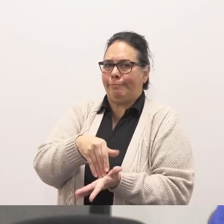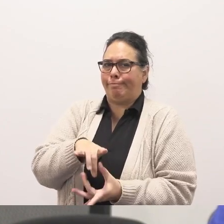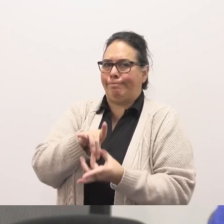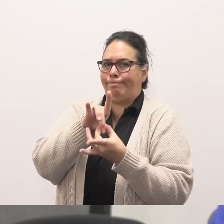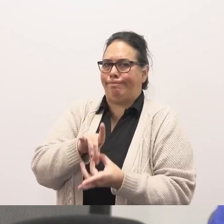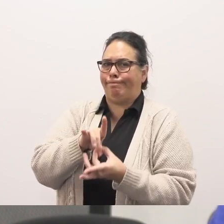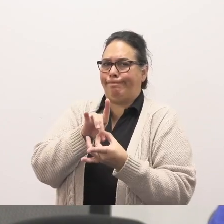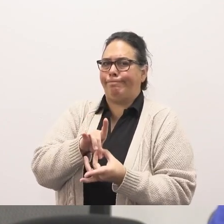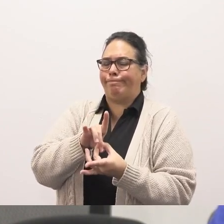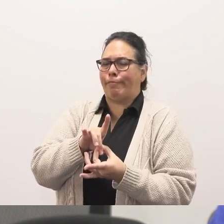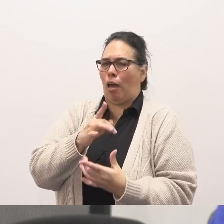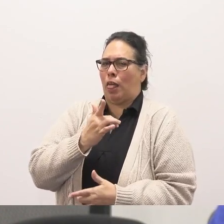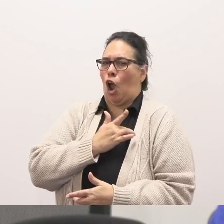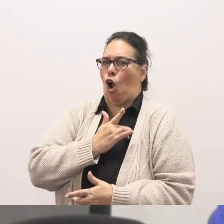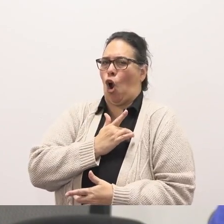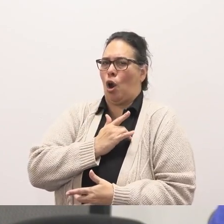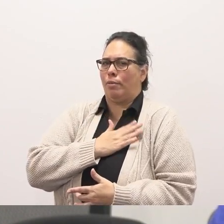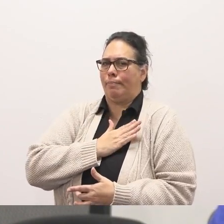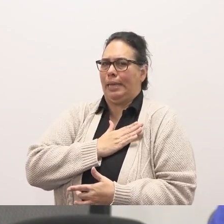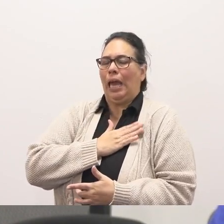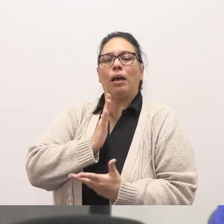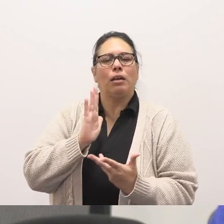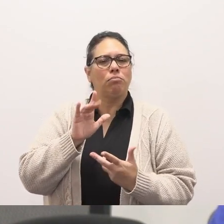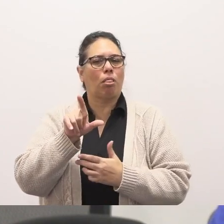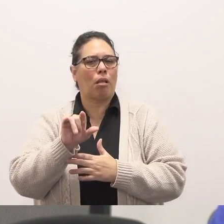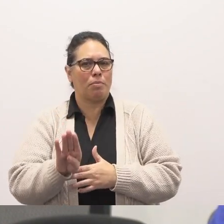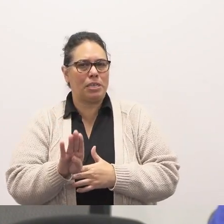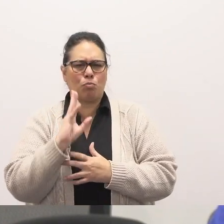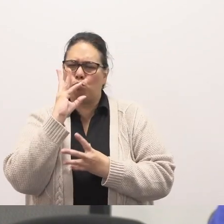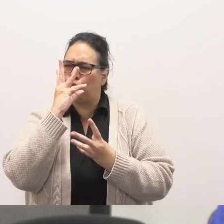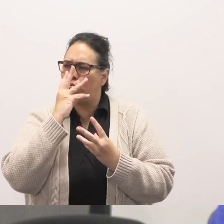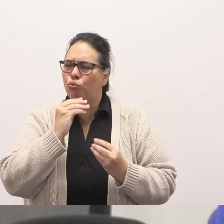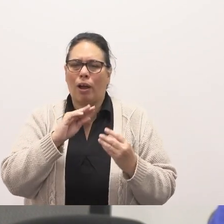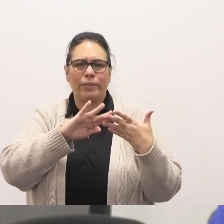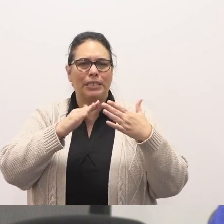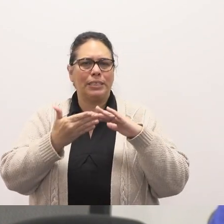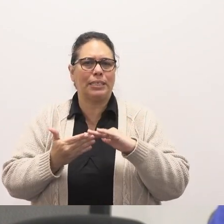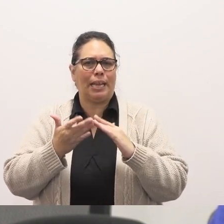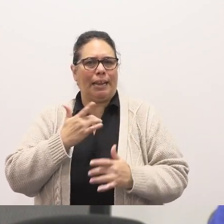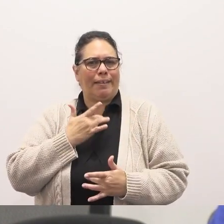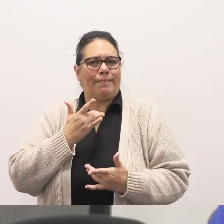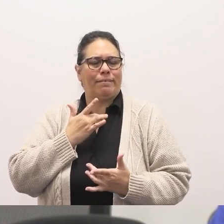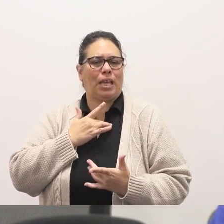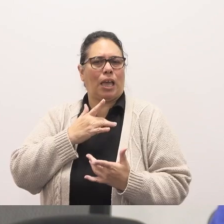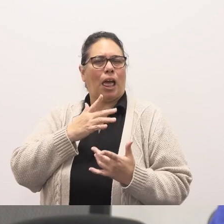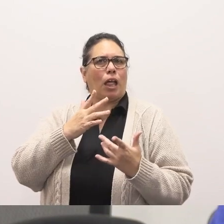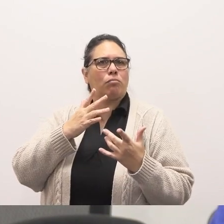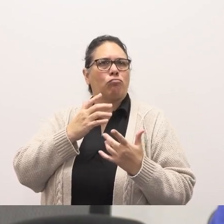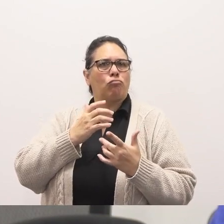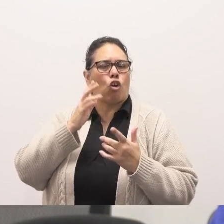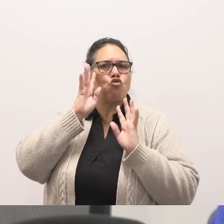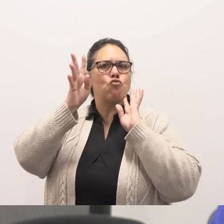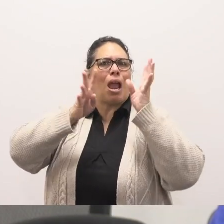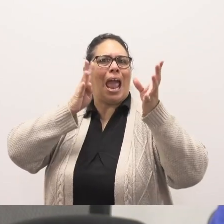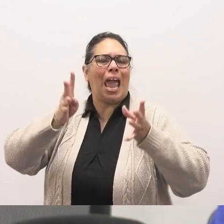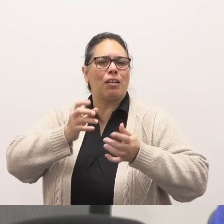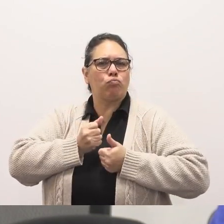we not only beautify our city, but foster a shared sense of connection and creative expression. If you were at the State of the City last night,